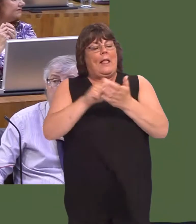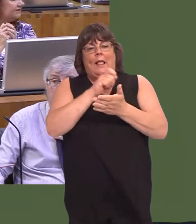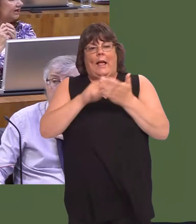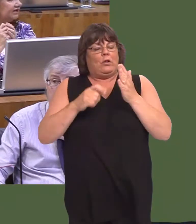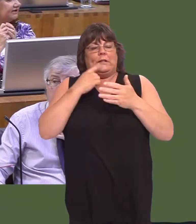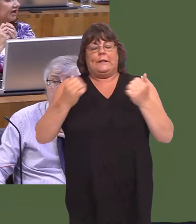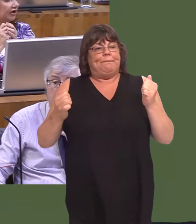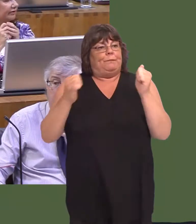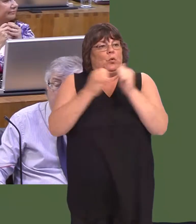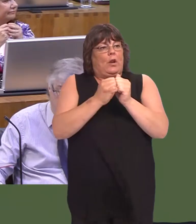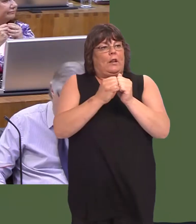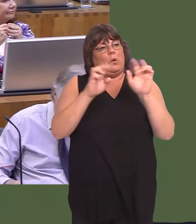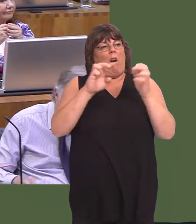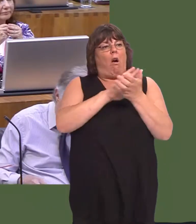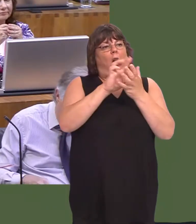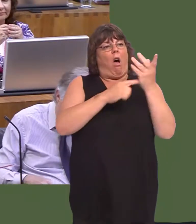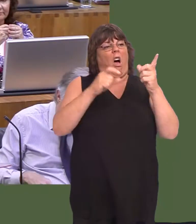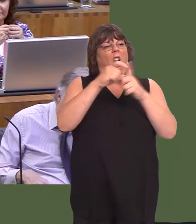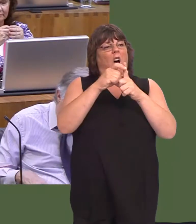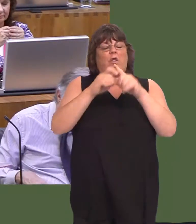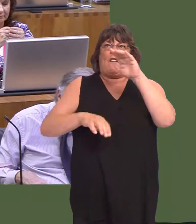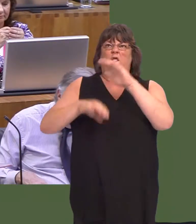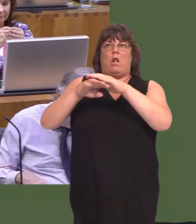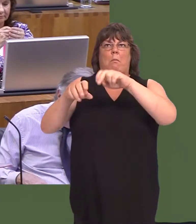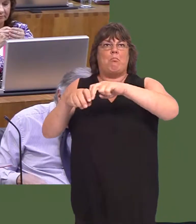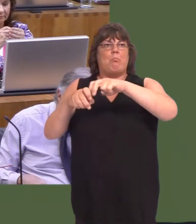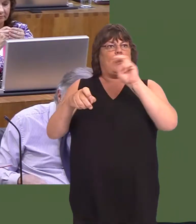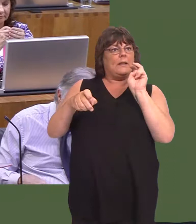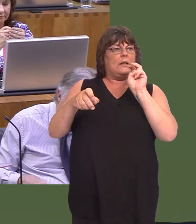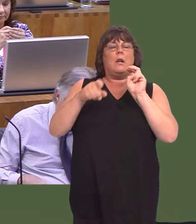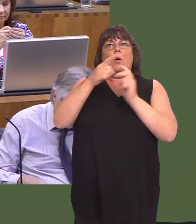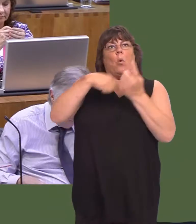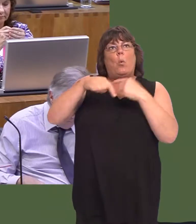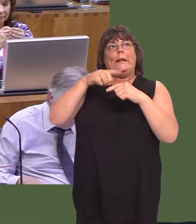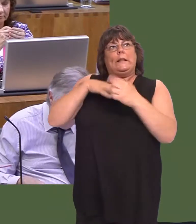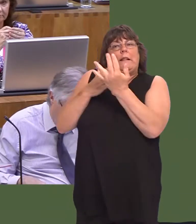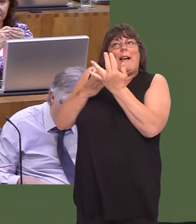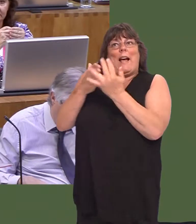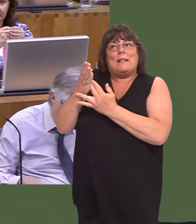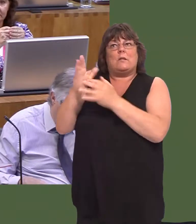as her party and my party have agreed, what we need is full and unfettered access to the single market.